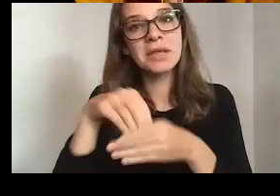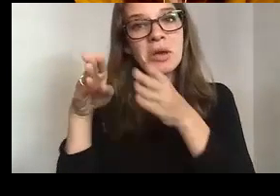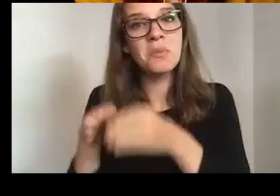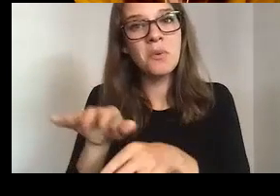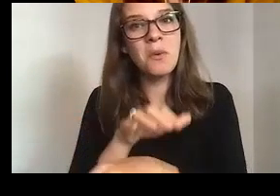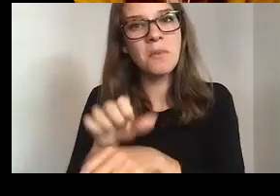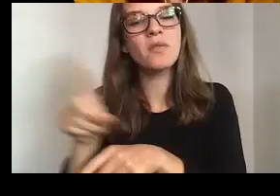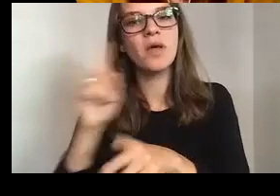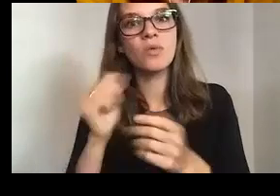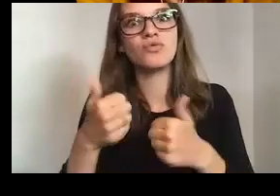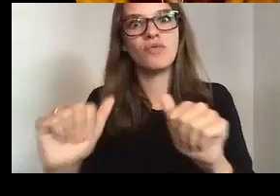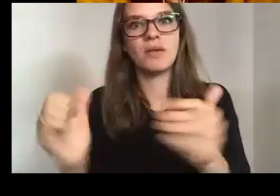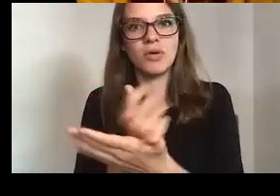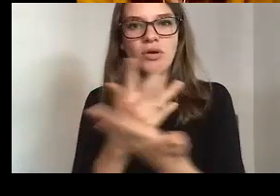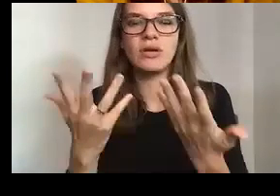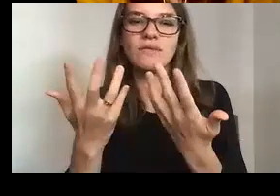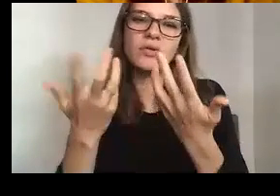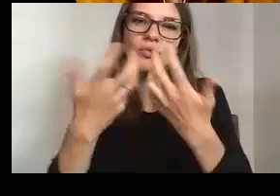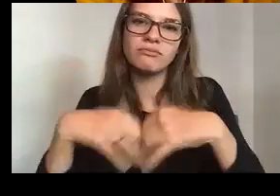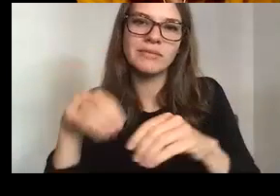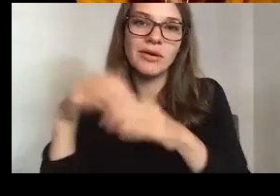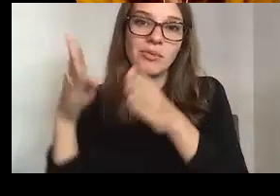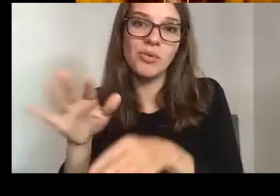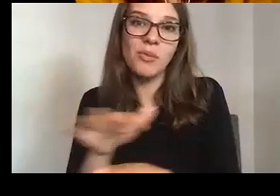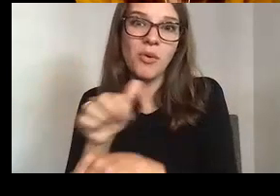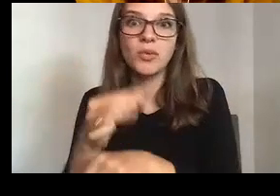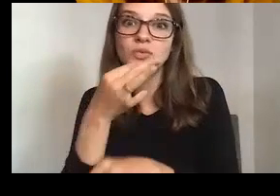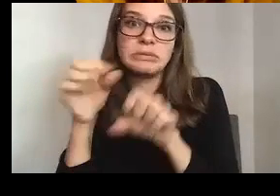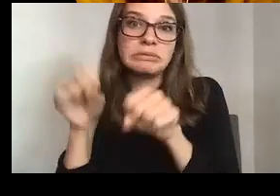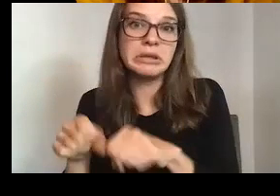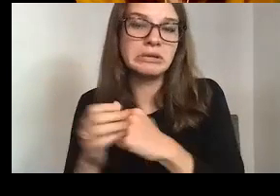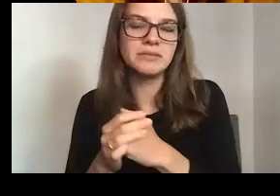effort to have that in-person appointment with you as soon as possible to make sure that they